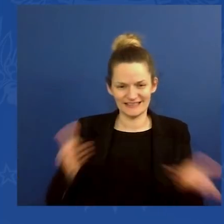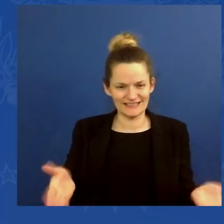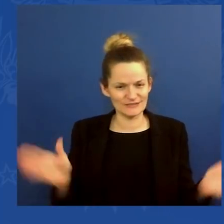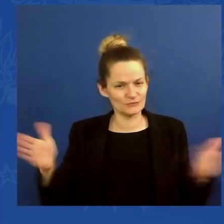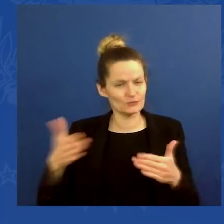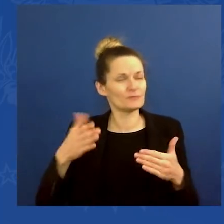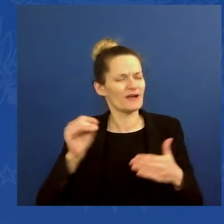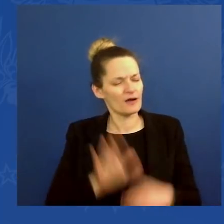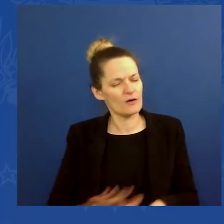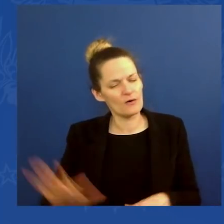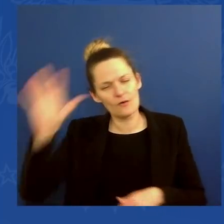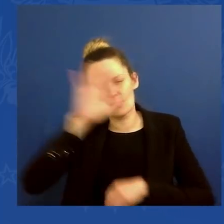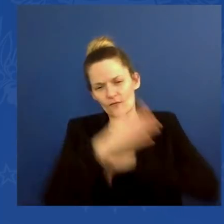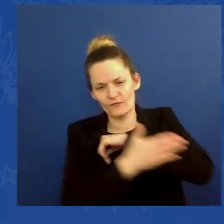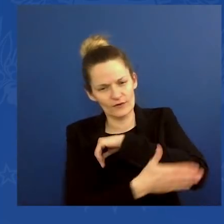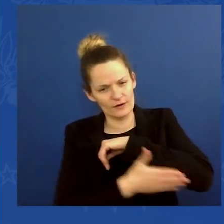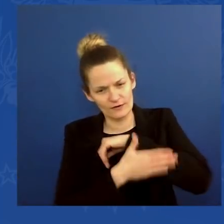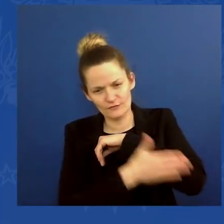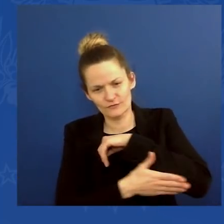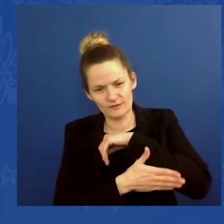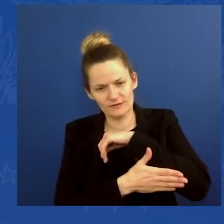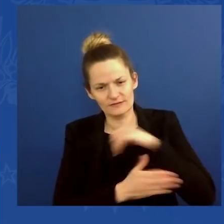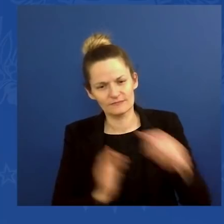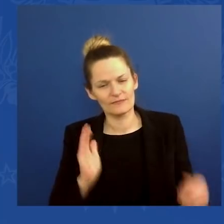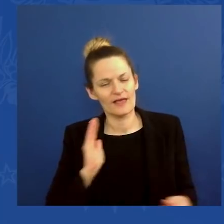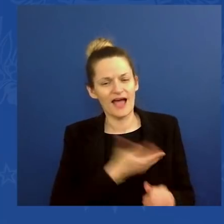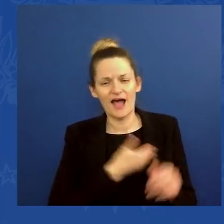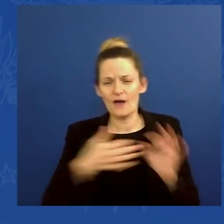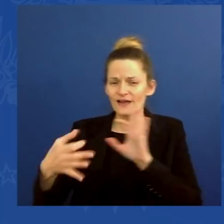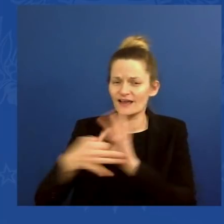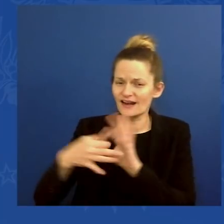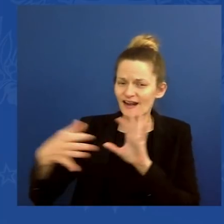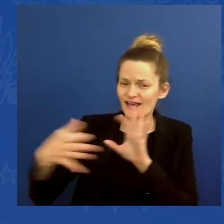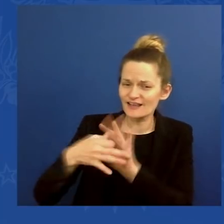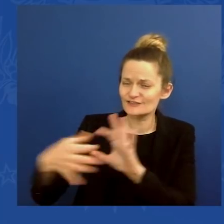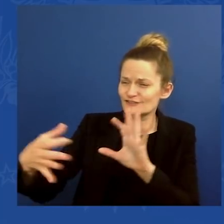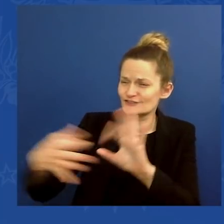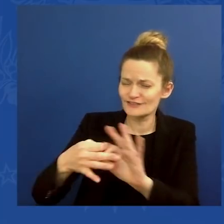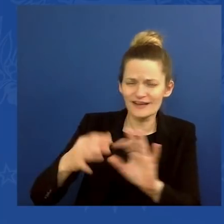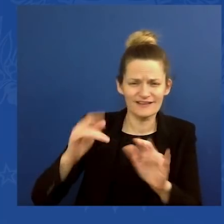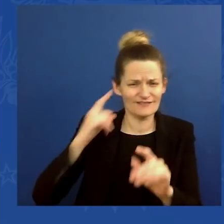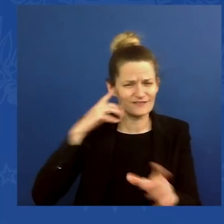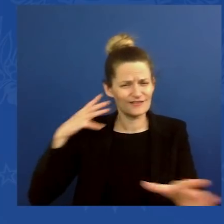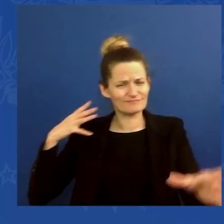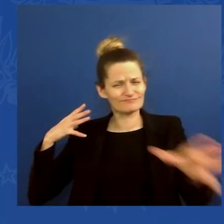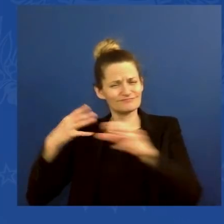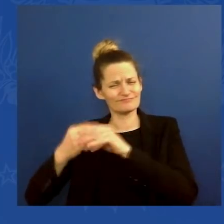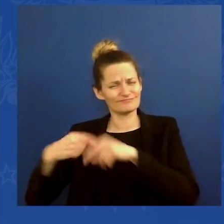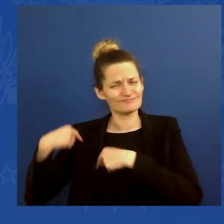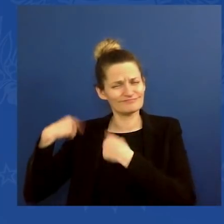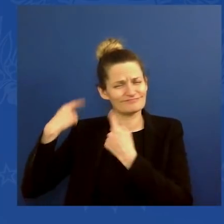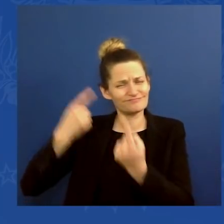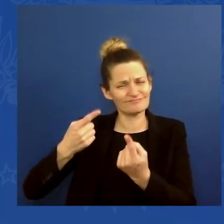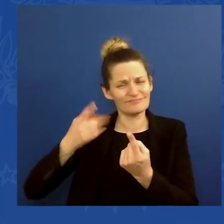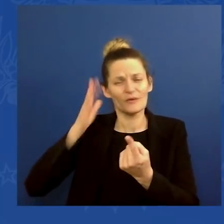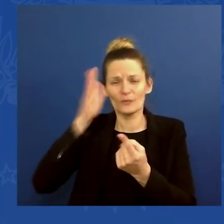And, you know, the connections that link our people stretch back through history, and they forward -- well forward, I believe, in the future.